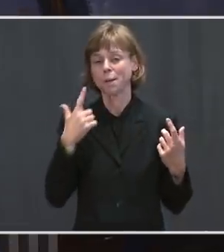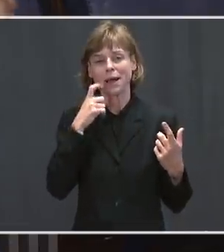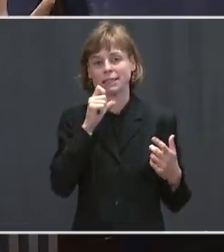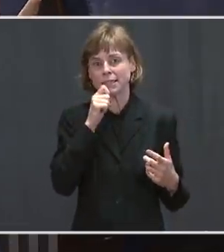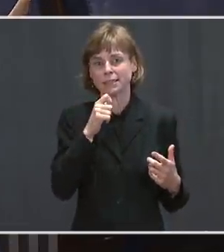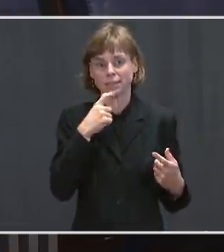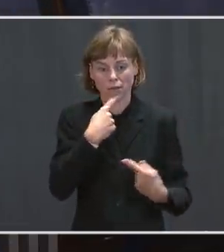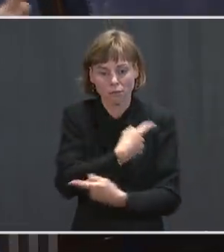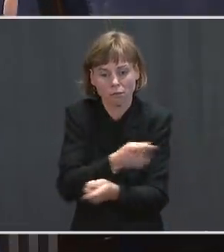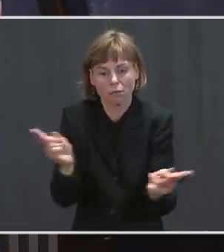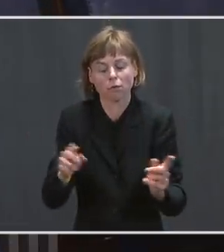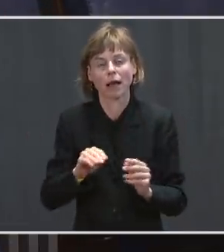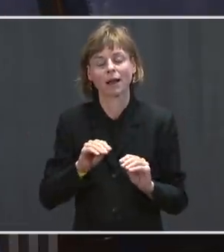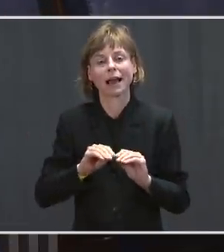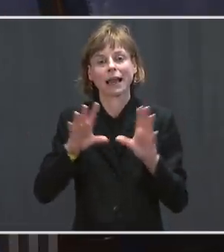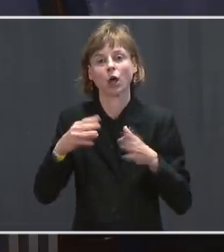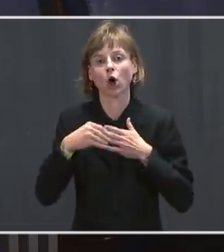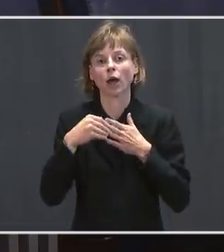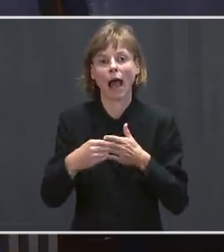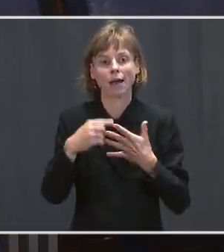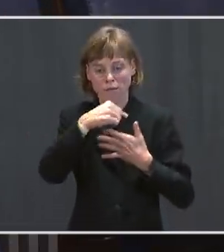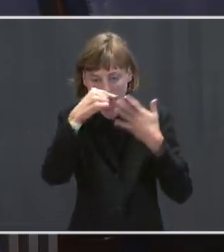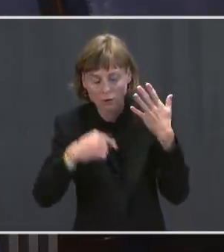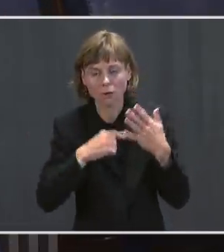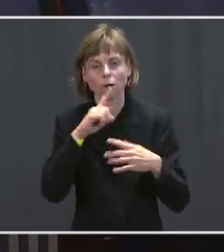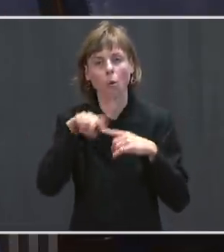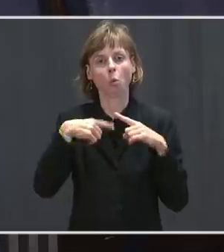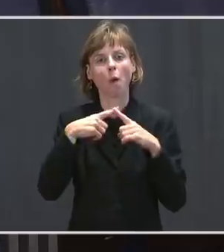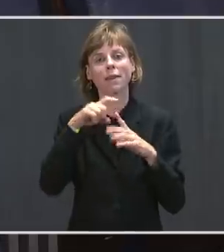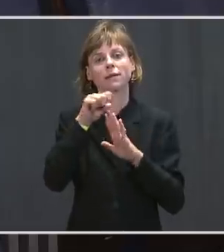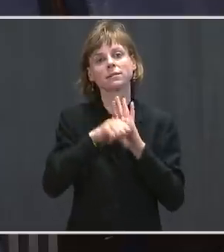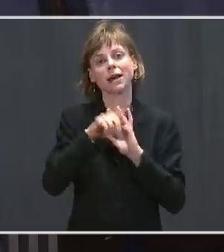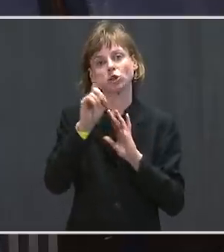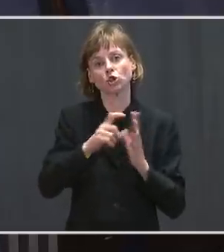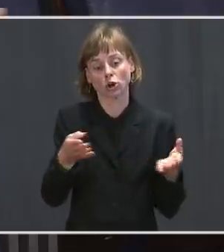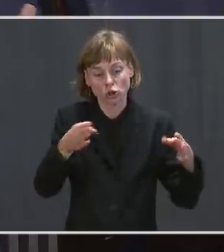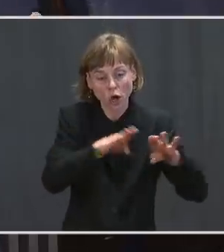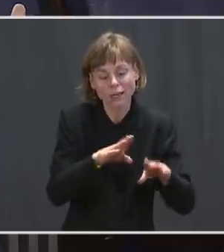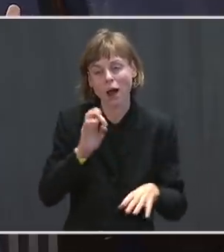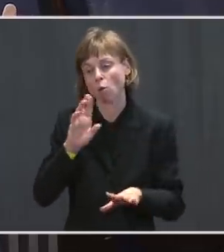about when they should shut down, when they should reopen. Dr. Vivek Murthy, back in November,